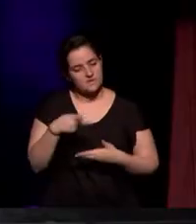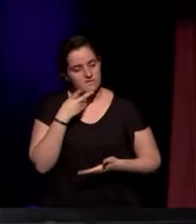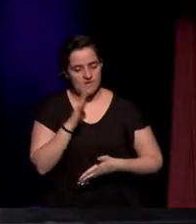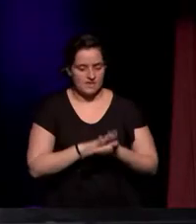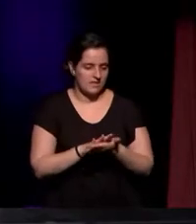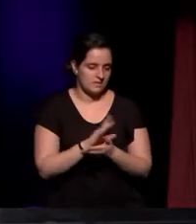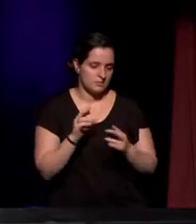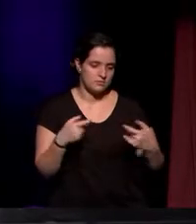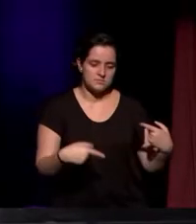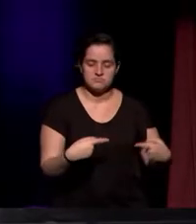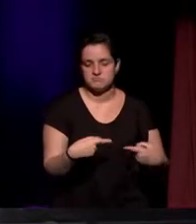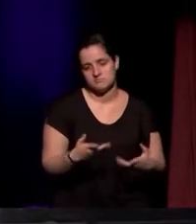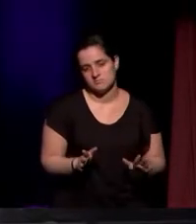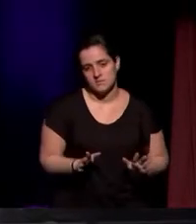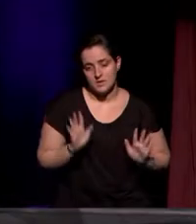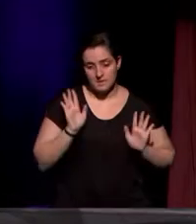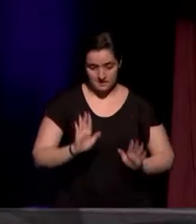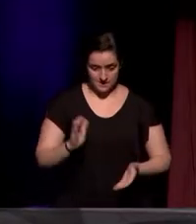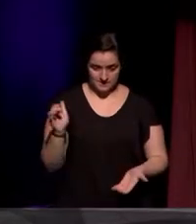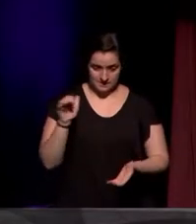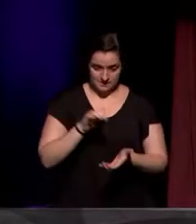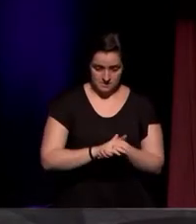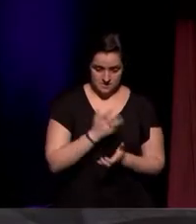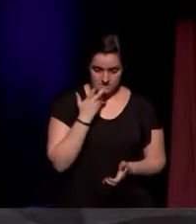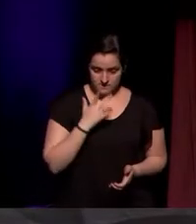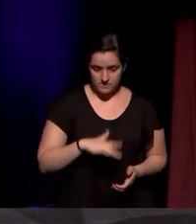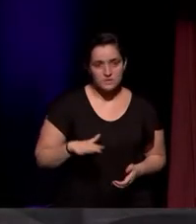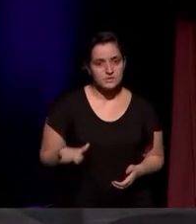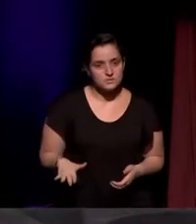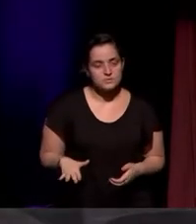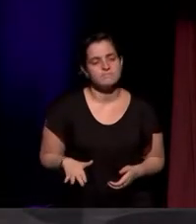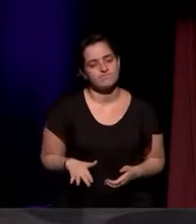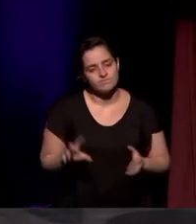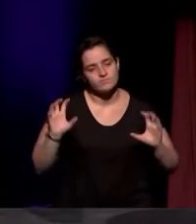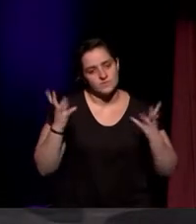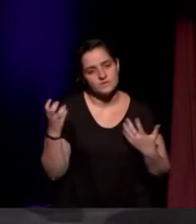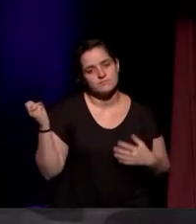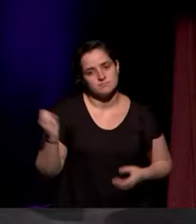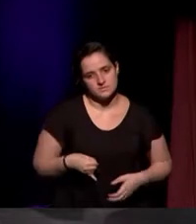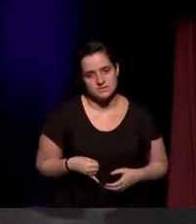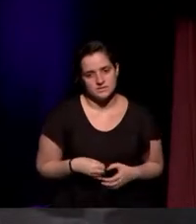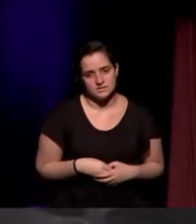But this issue of child marriage, it happens, yes. Since I am neither one nor the other,